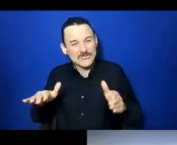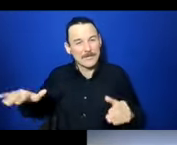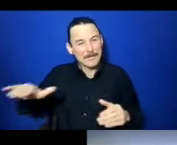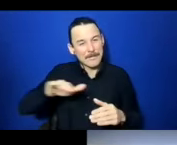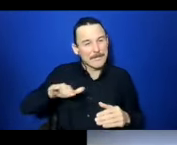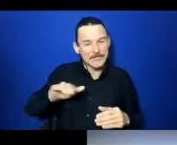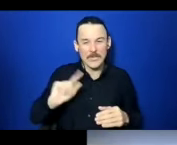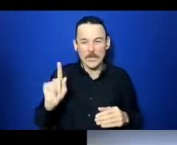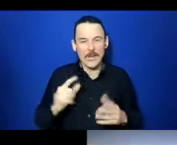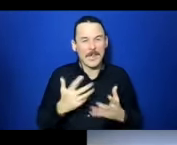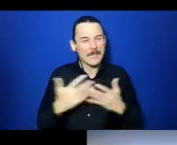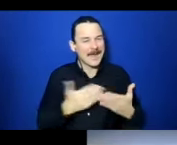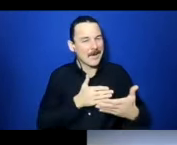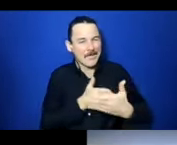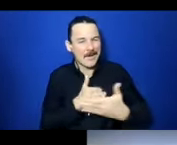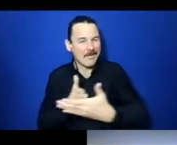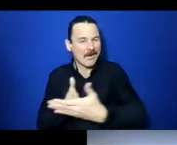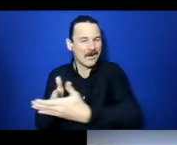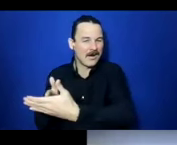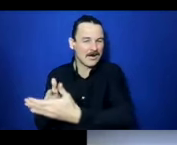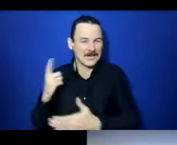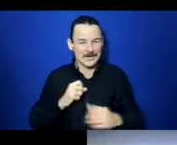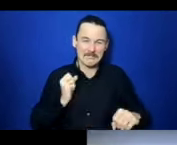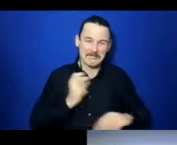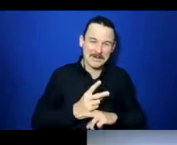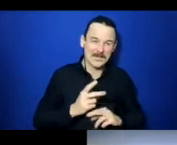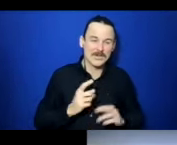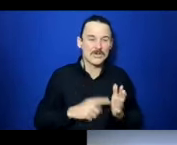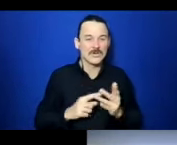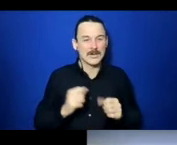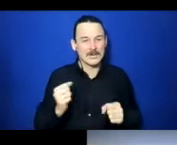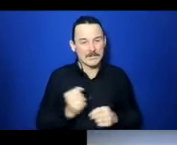do we have to overcome to bring design for universal access into mainstream practice?"